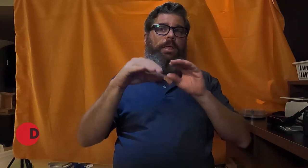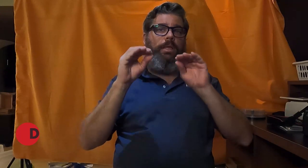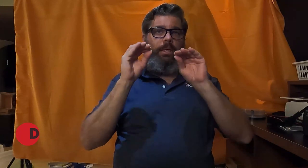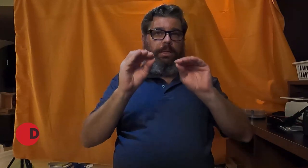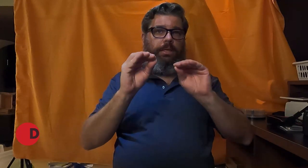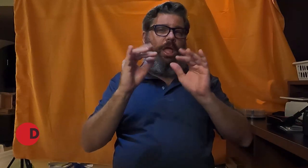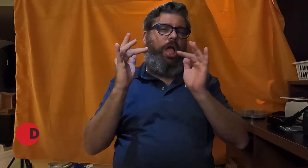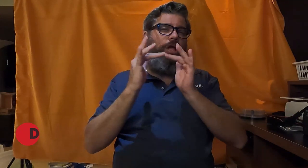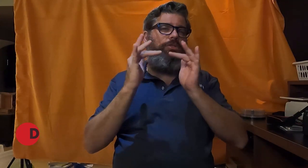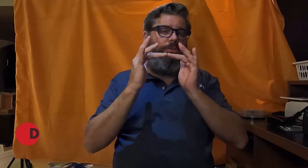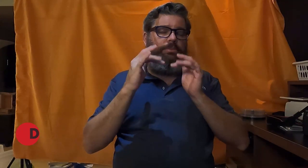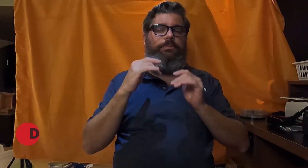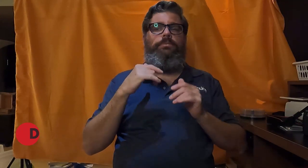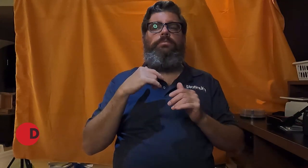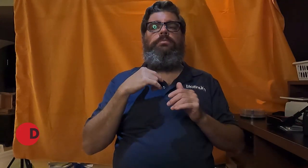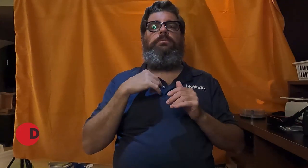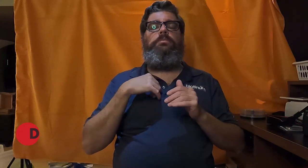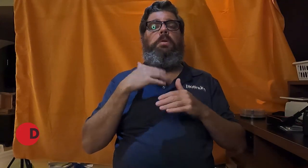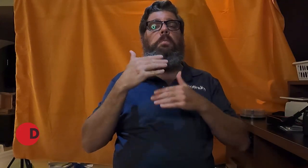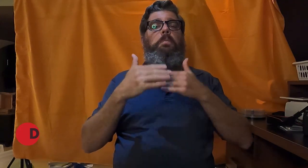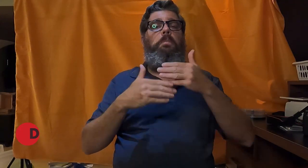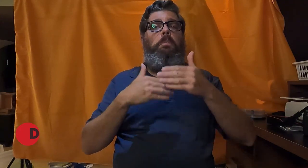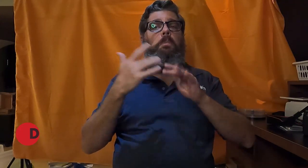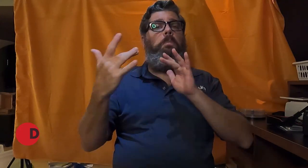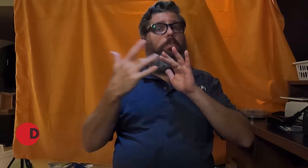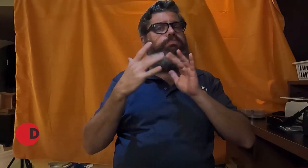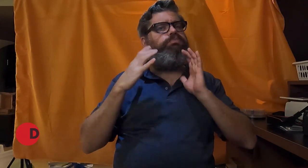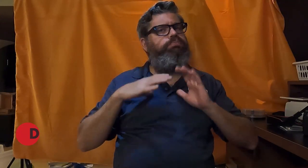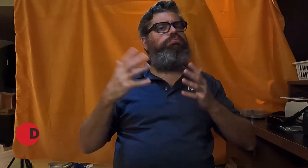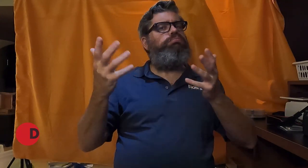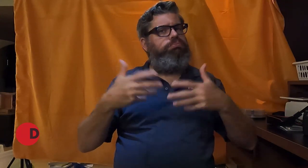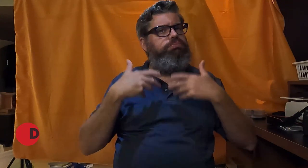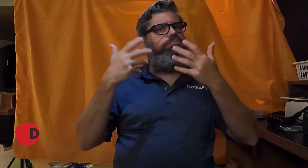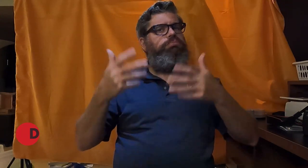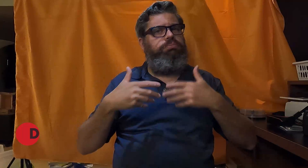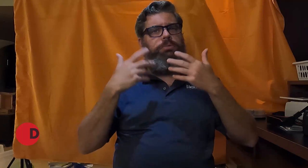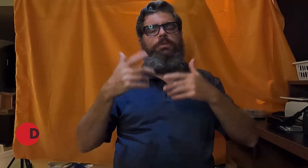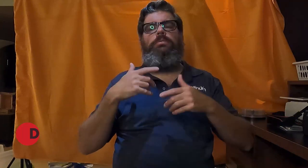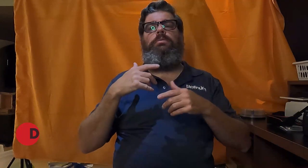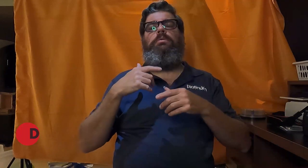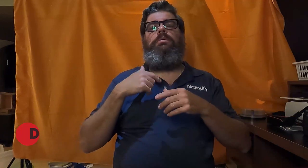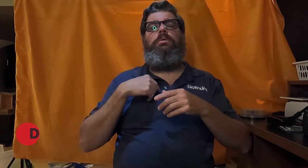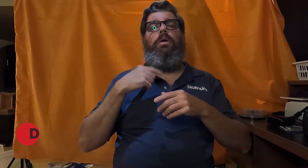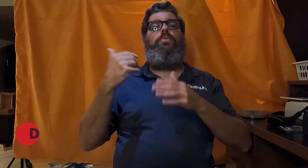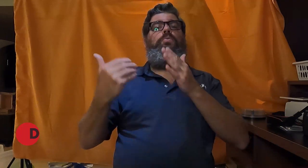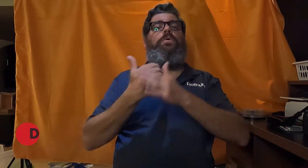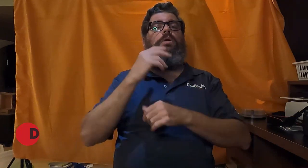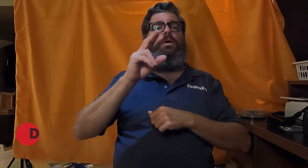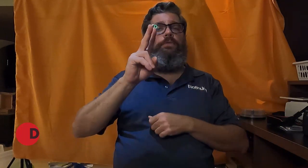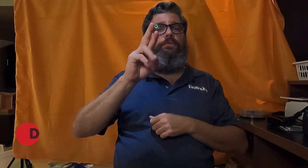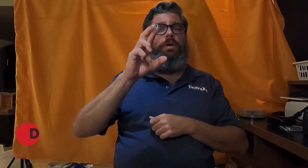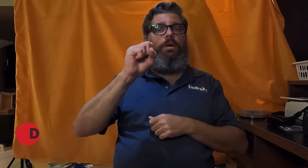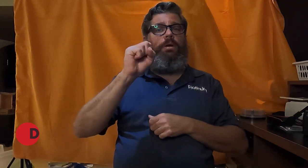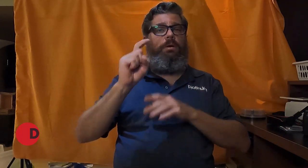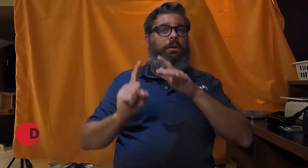As I proceeded, customers would contact me. Then when VRS came up,